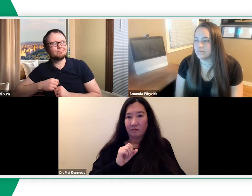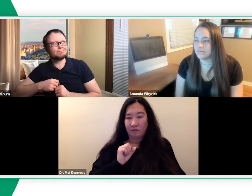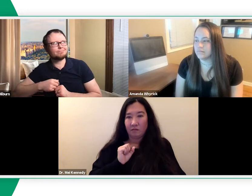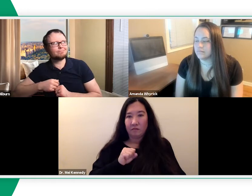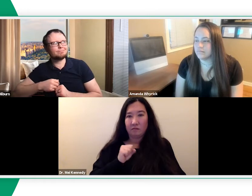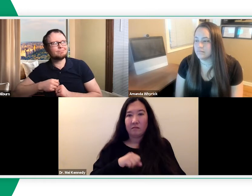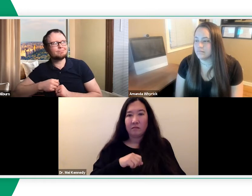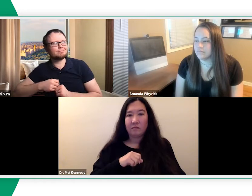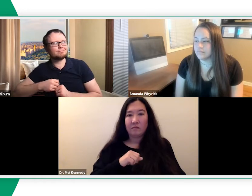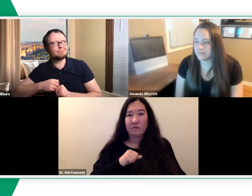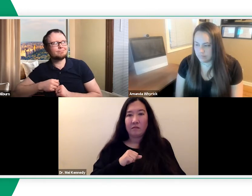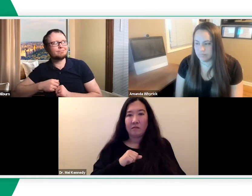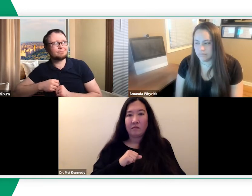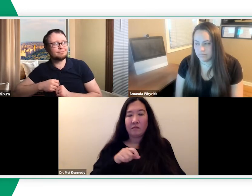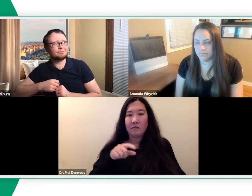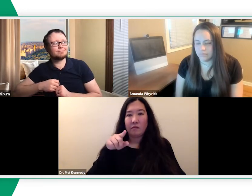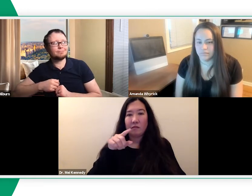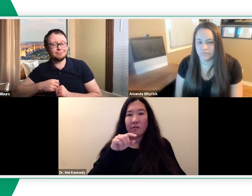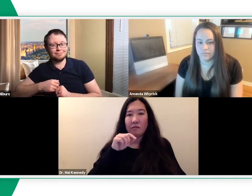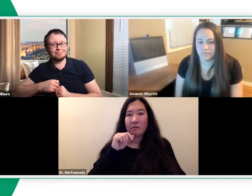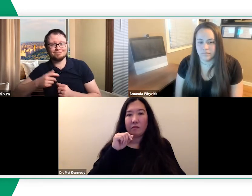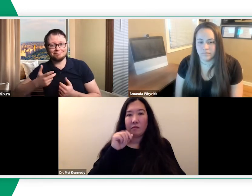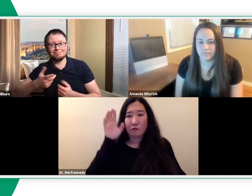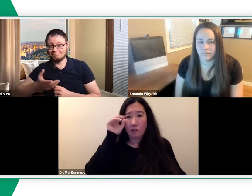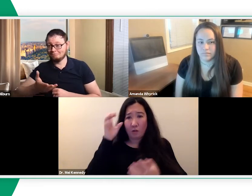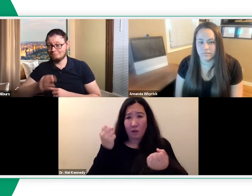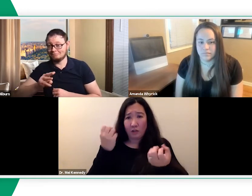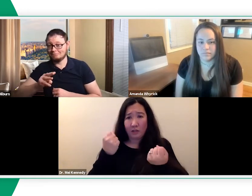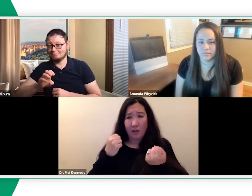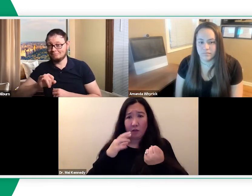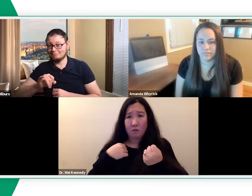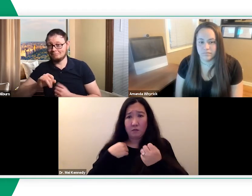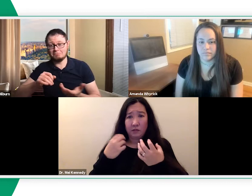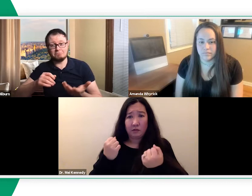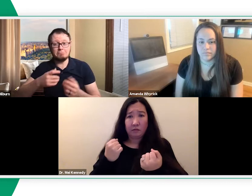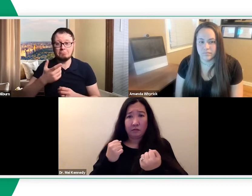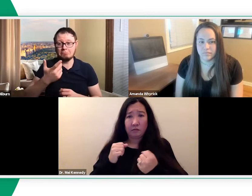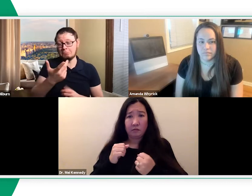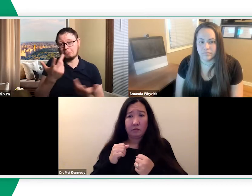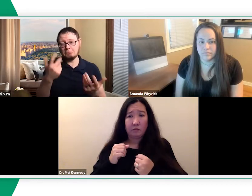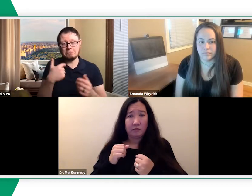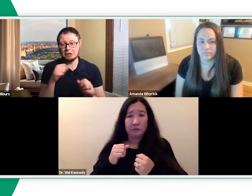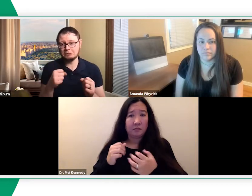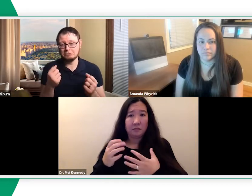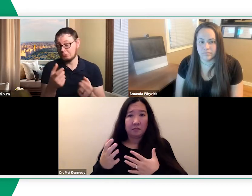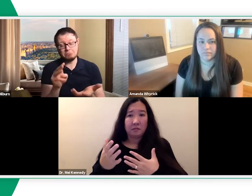Thoughts? >>DR. MEI KENNEDY: Brian, would you like to